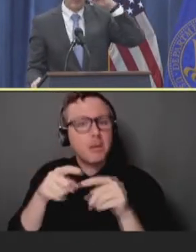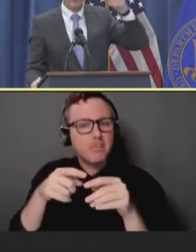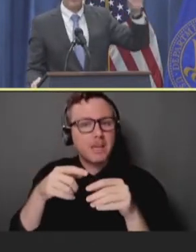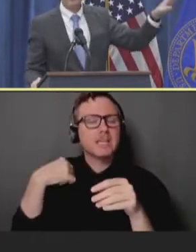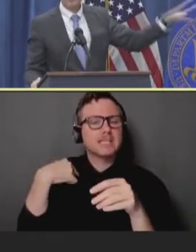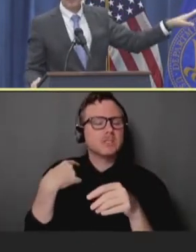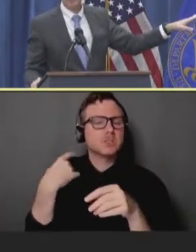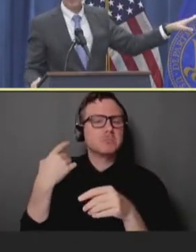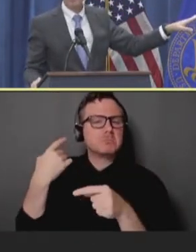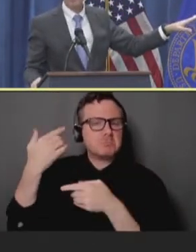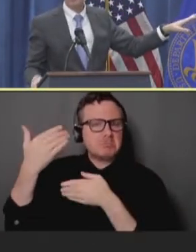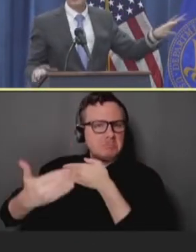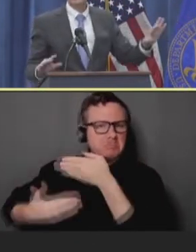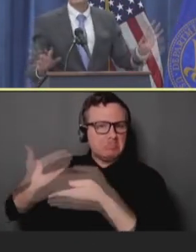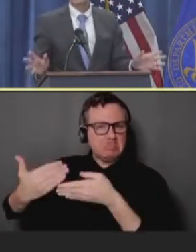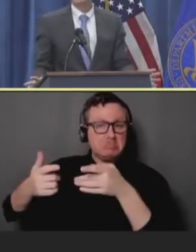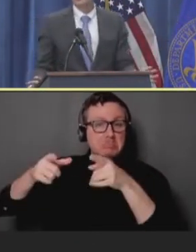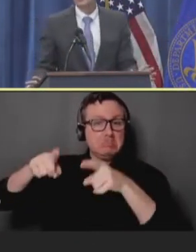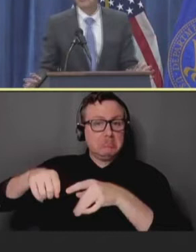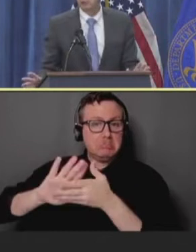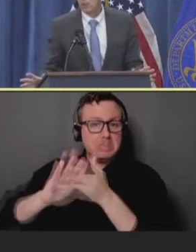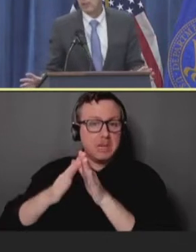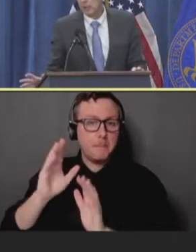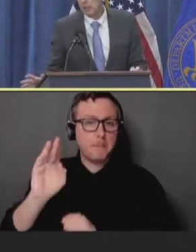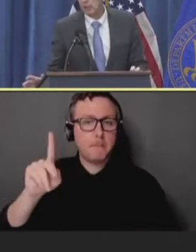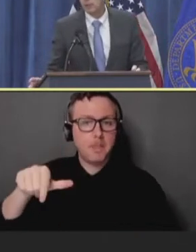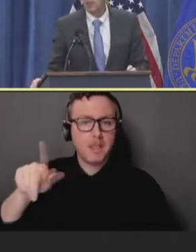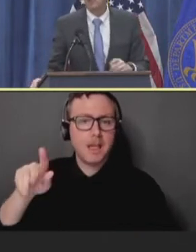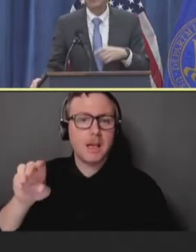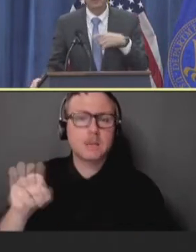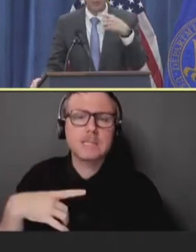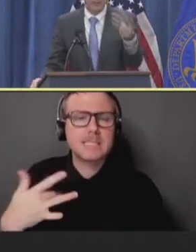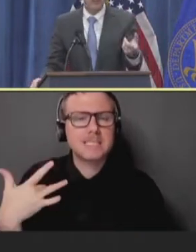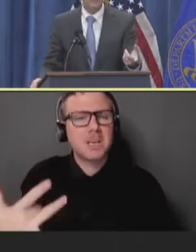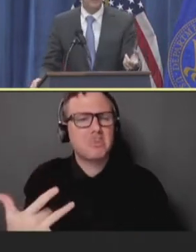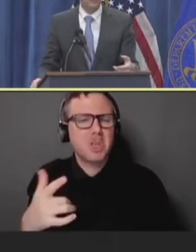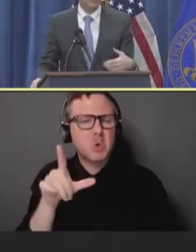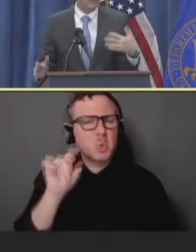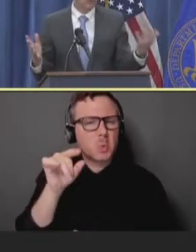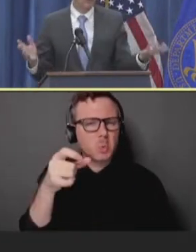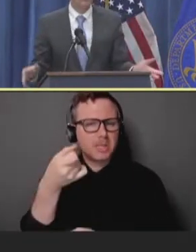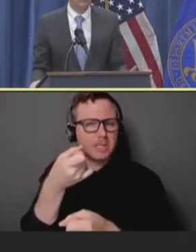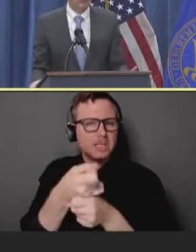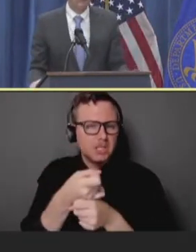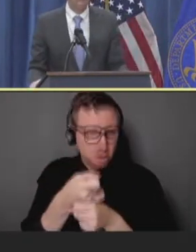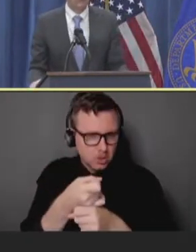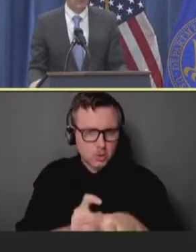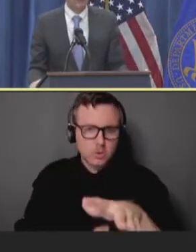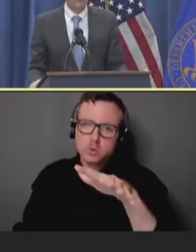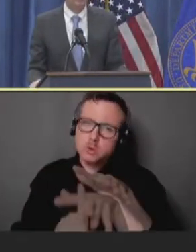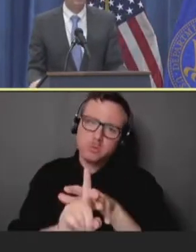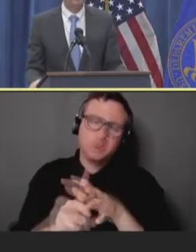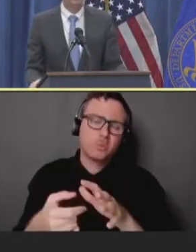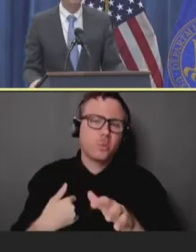We think that people have the plaques for up to at least 20 years before they come into our clinic with their very first symptom.